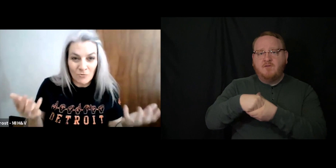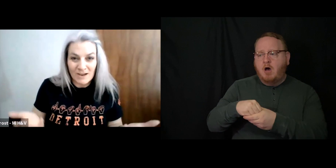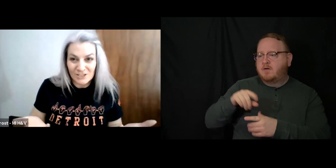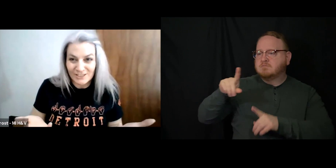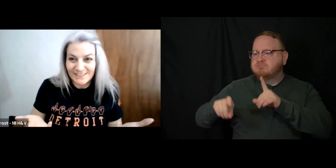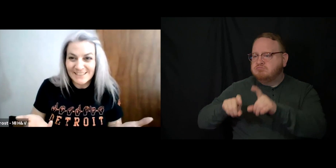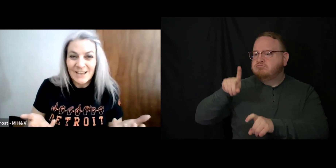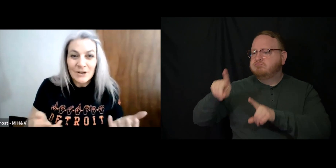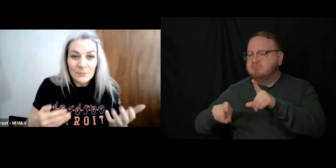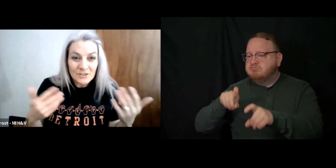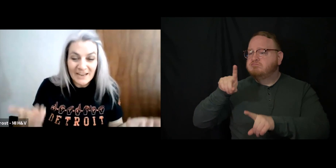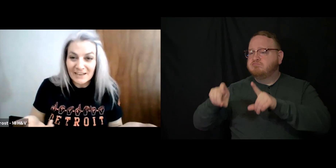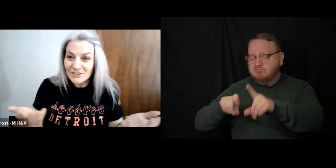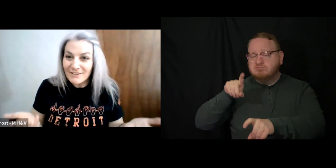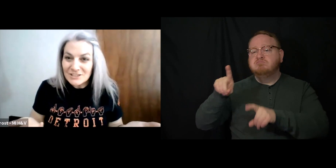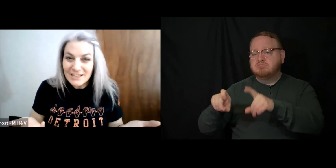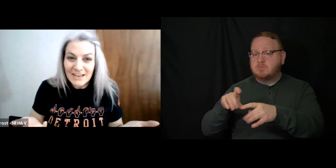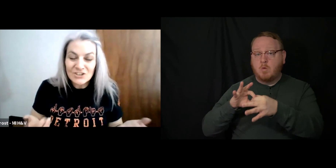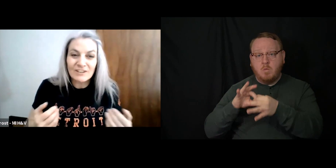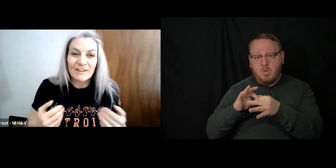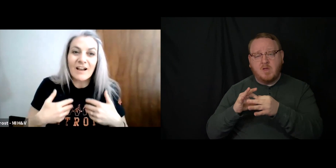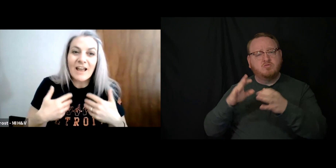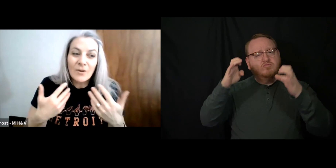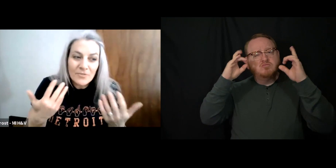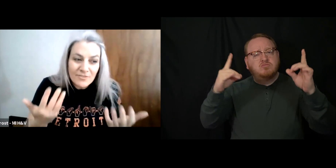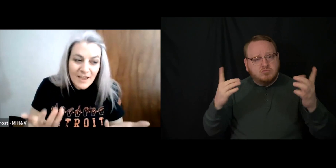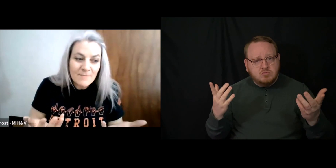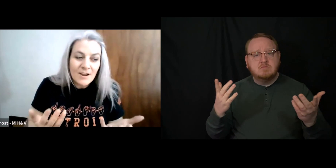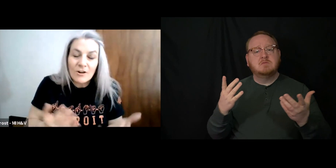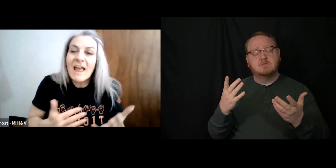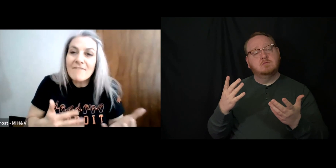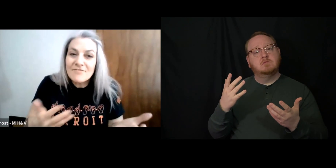questions pertaining to their education. Help them or have